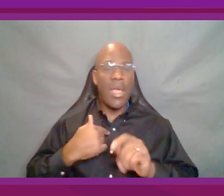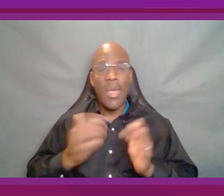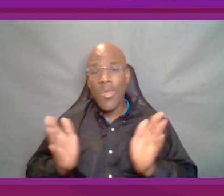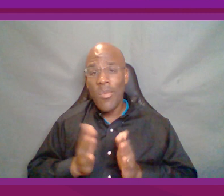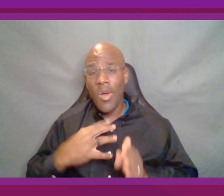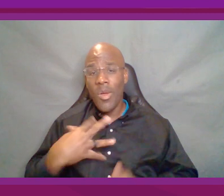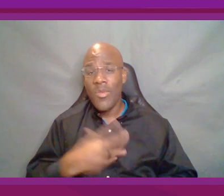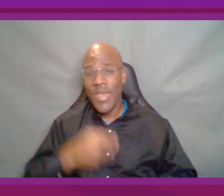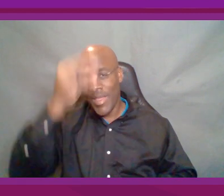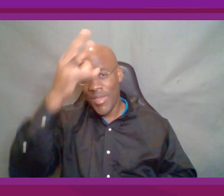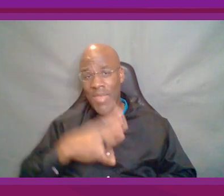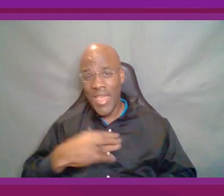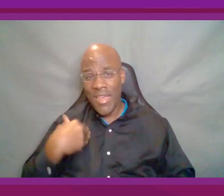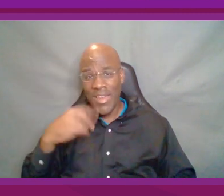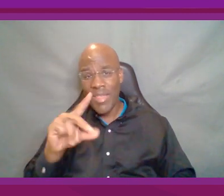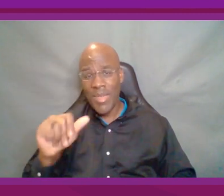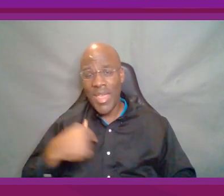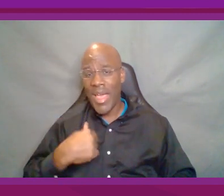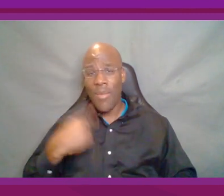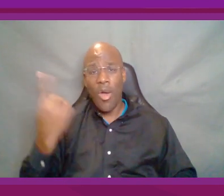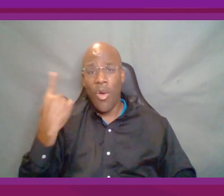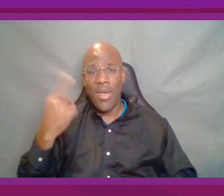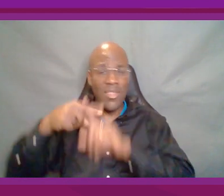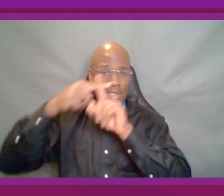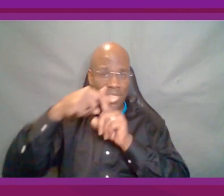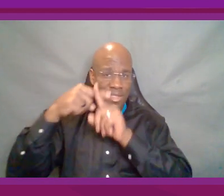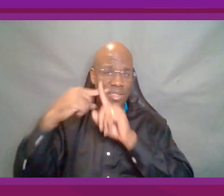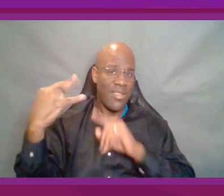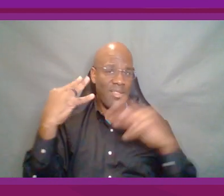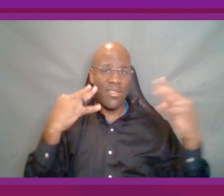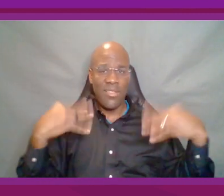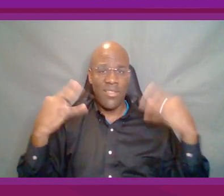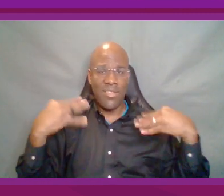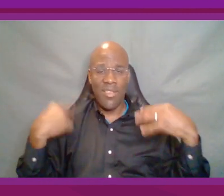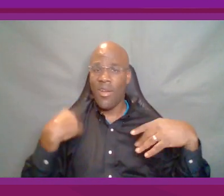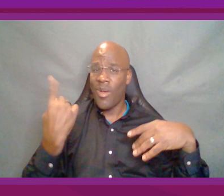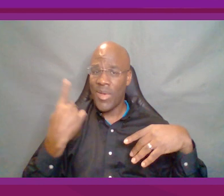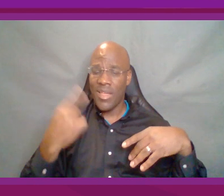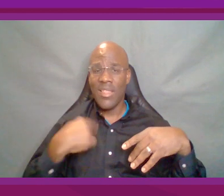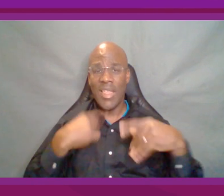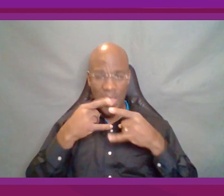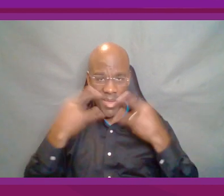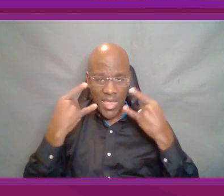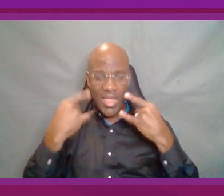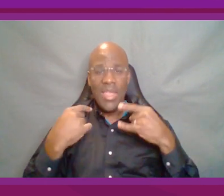I have enough targets, um so wearing a mask, I I get harassed. I just had to